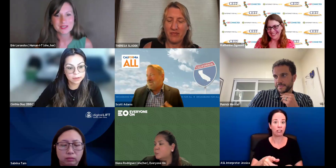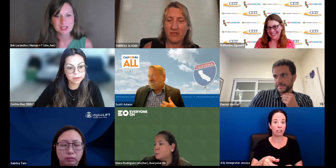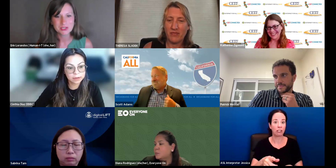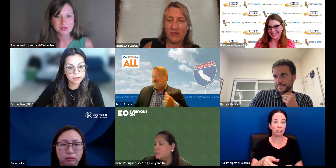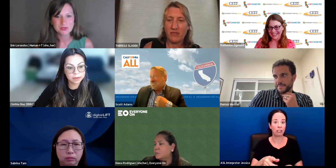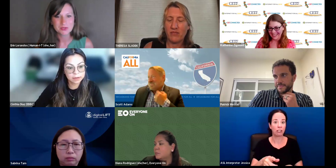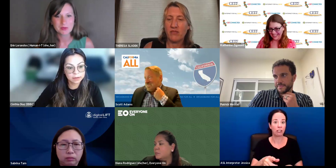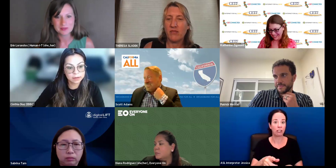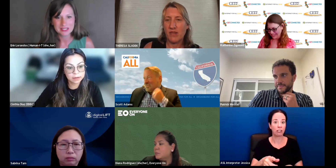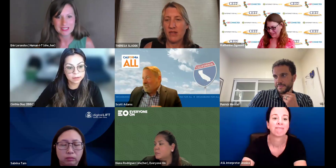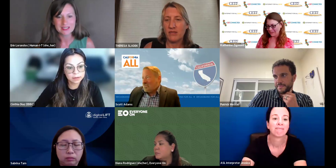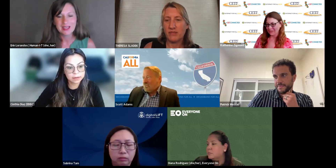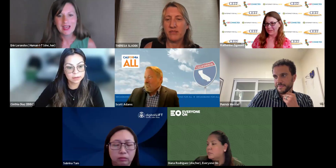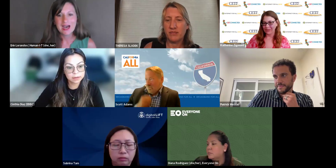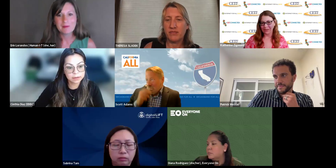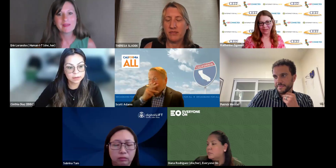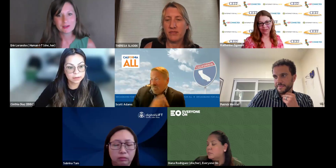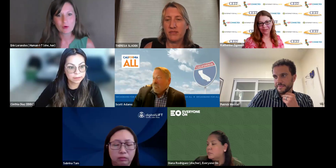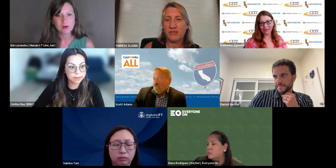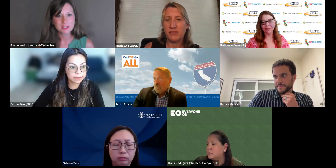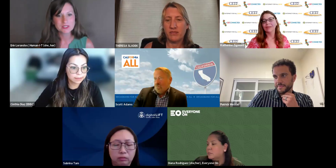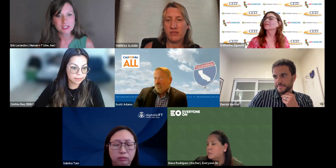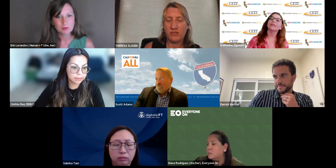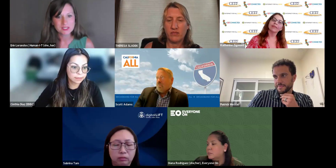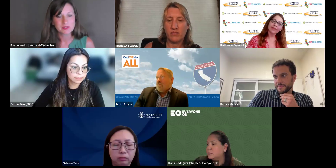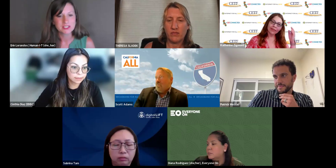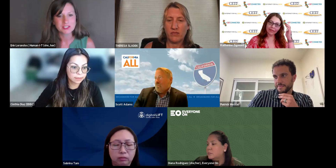our system that shows what's been completed, and then, of course, those touchpoints with